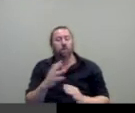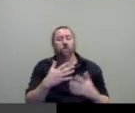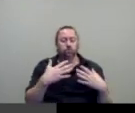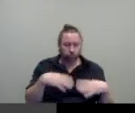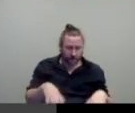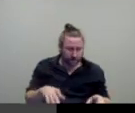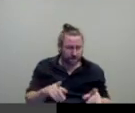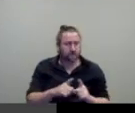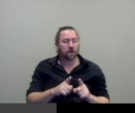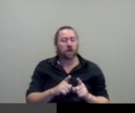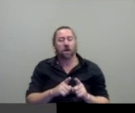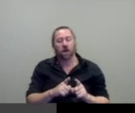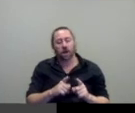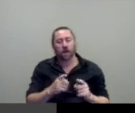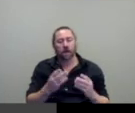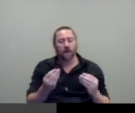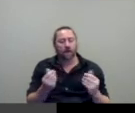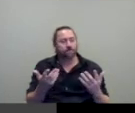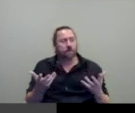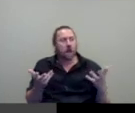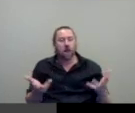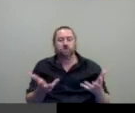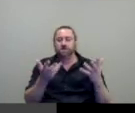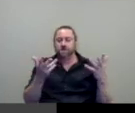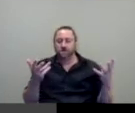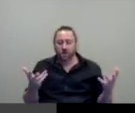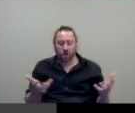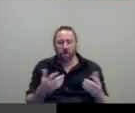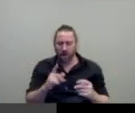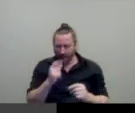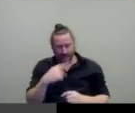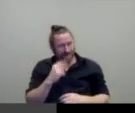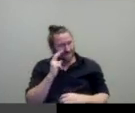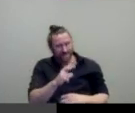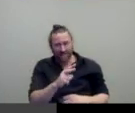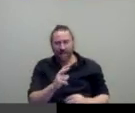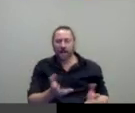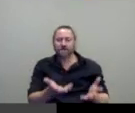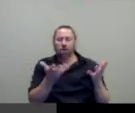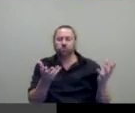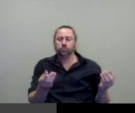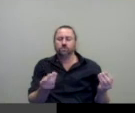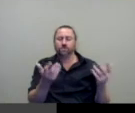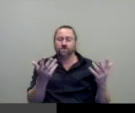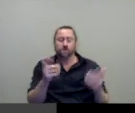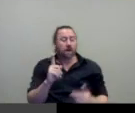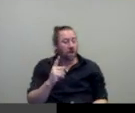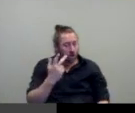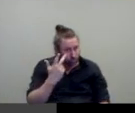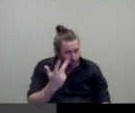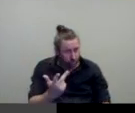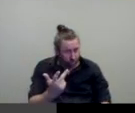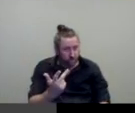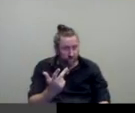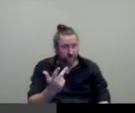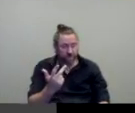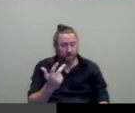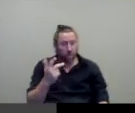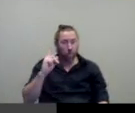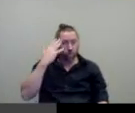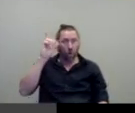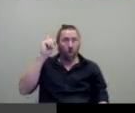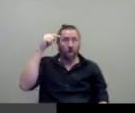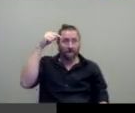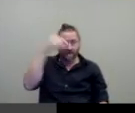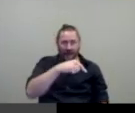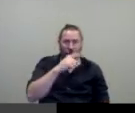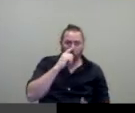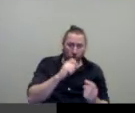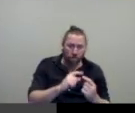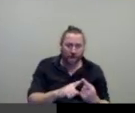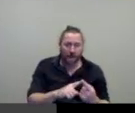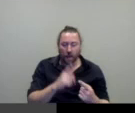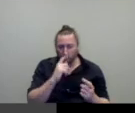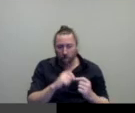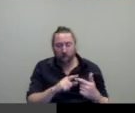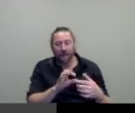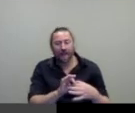weightless weightlessness that highlights their unknowability they're untethering from context